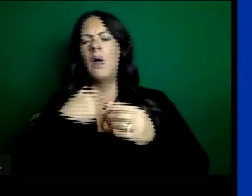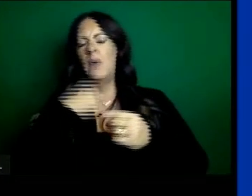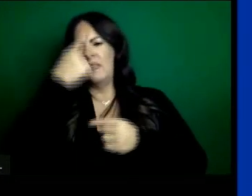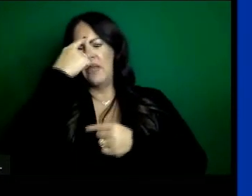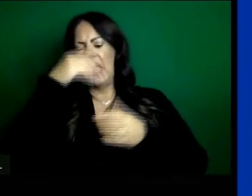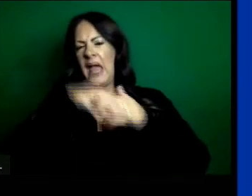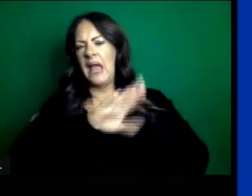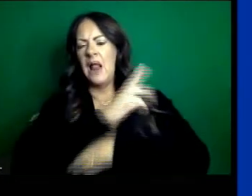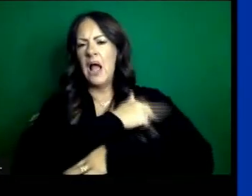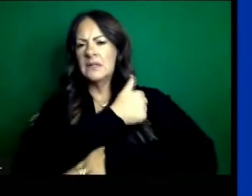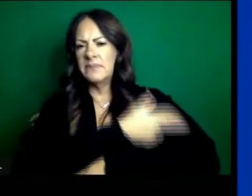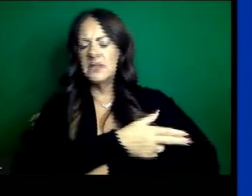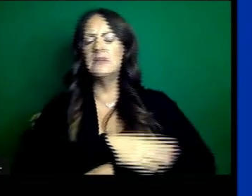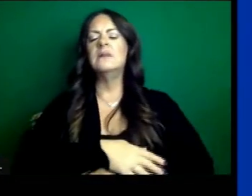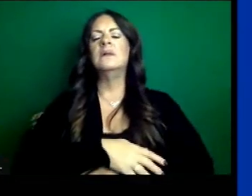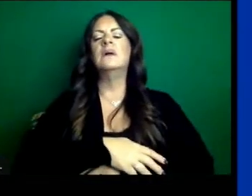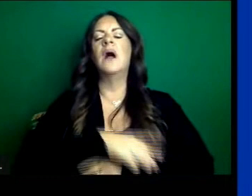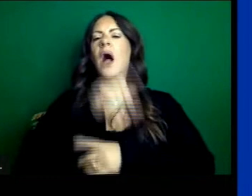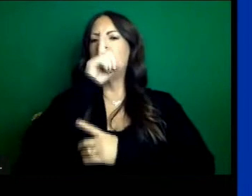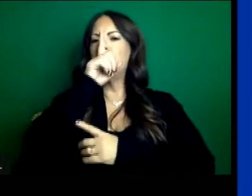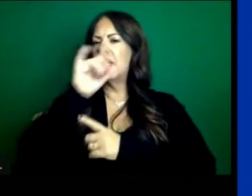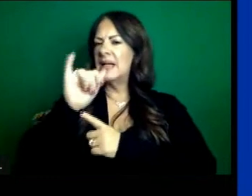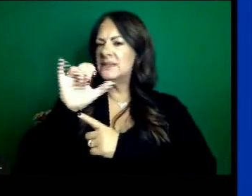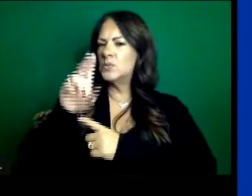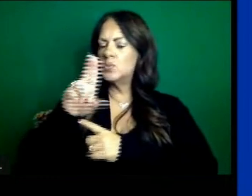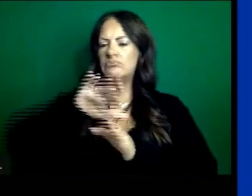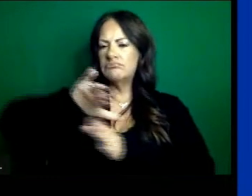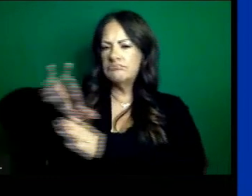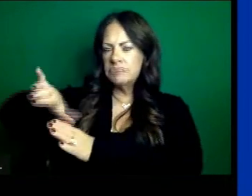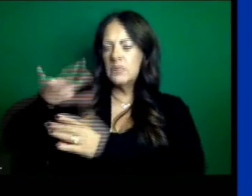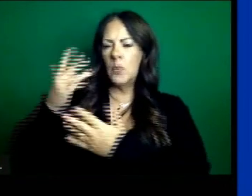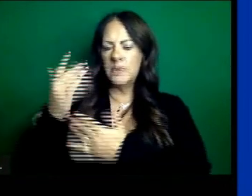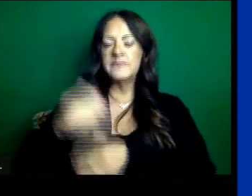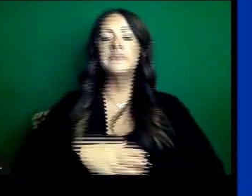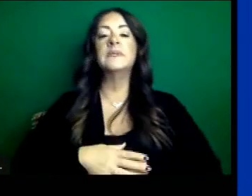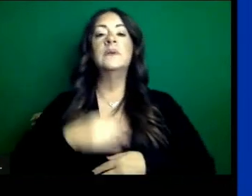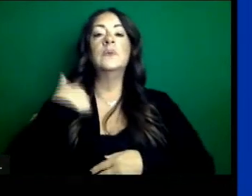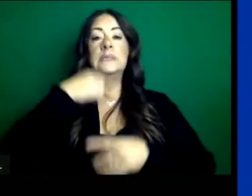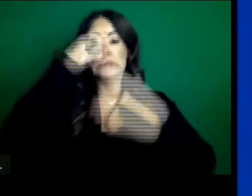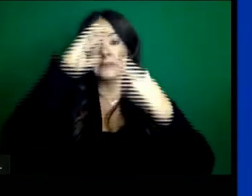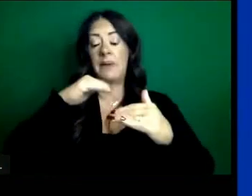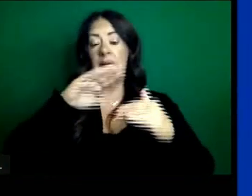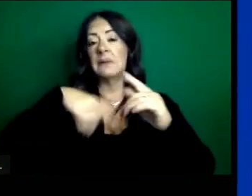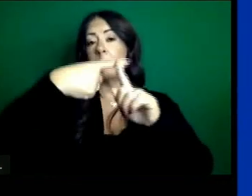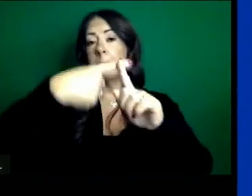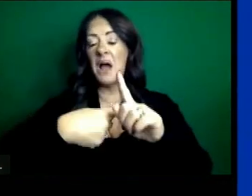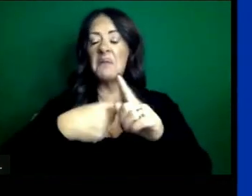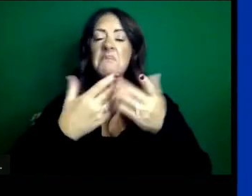HEADING. WE LOOK AT FOUR WEEKS OUT. OUR TOTAL HOSPITALIZATIONS,